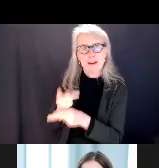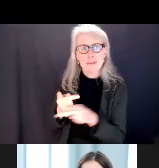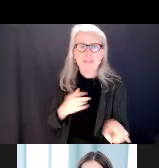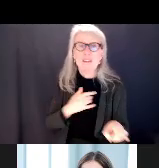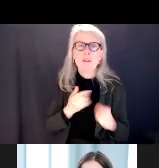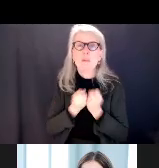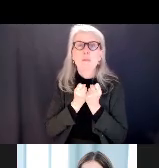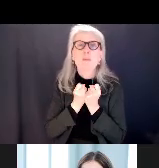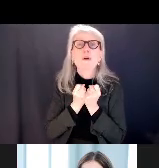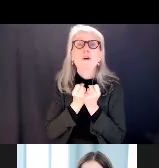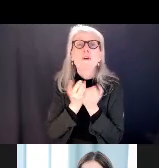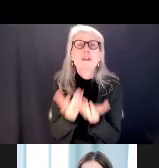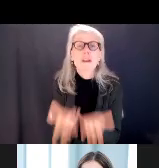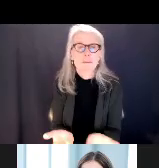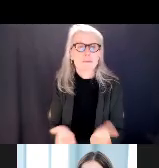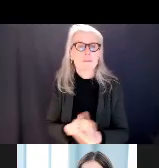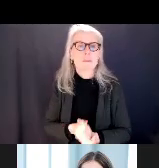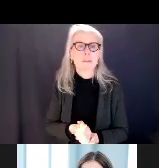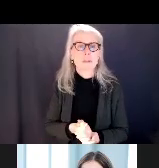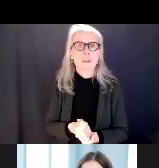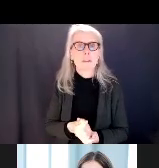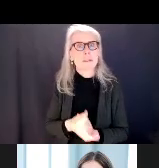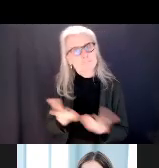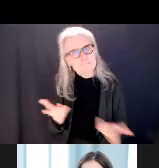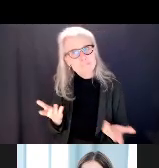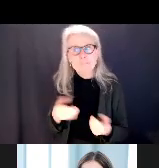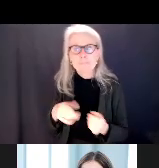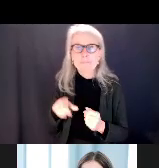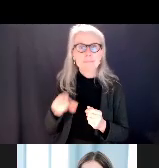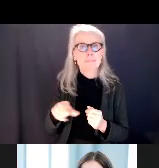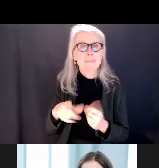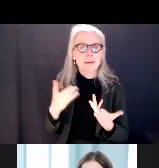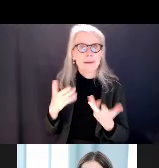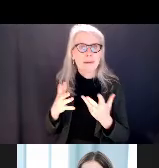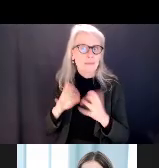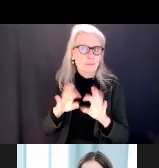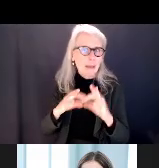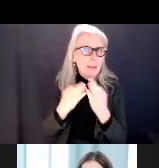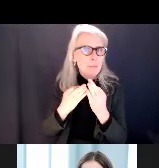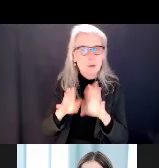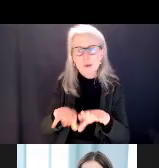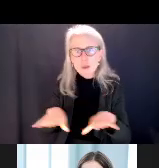only have to deal with, you know, the very complex conditions of these children, but also all these